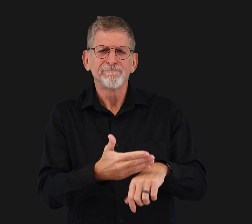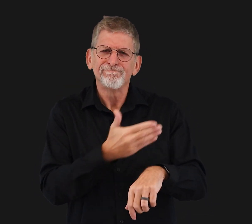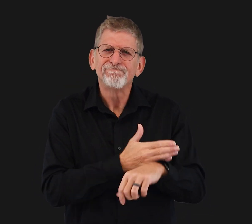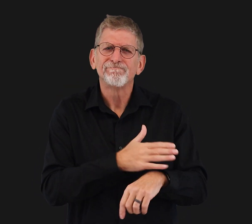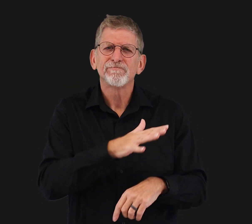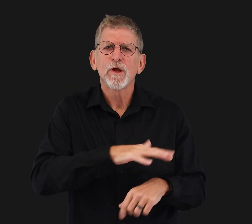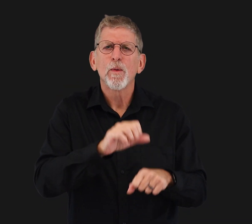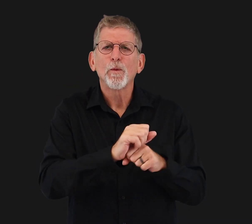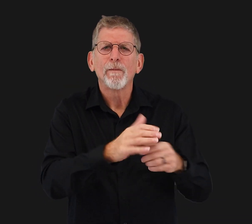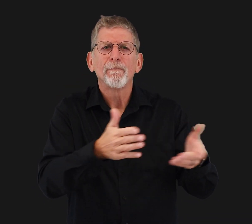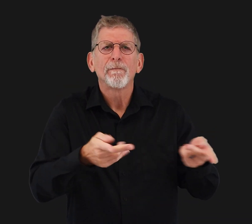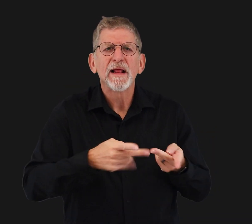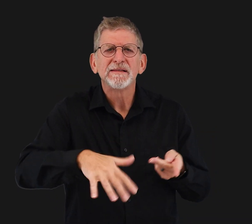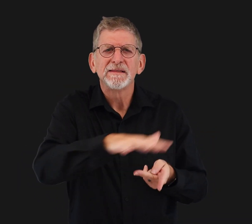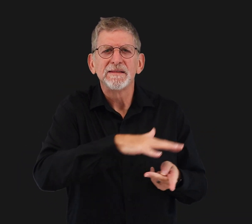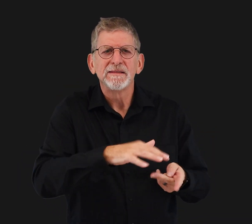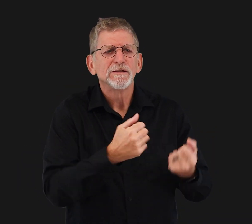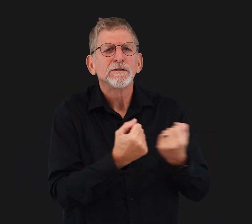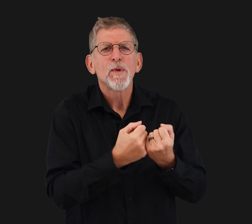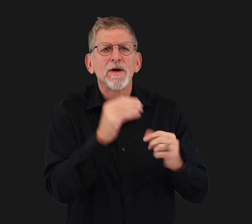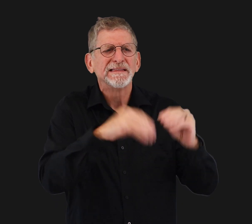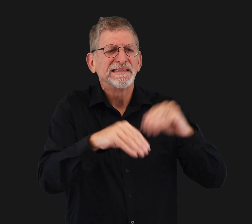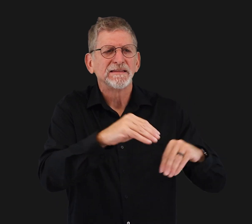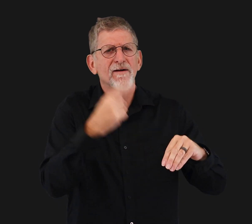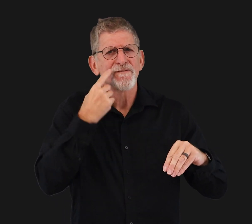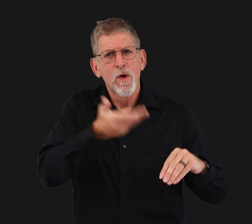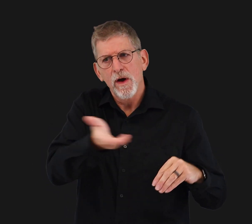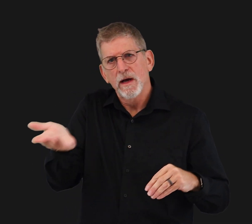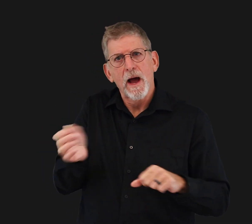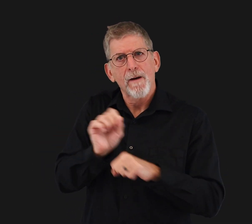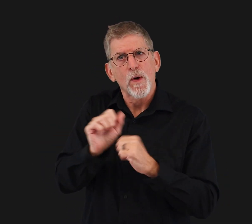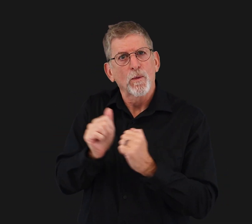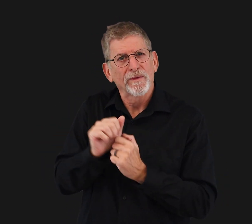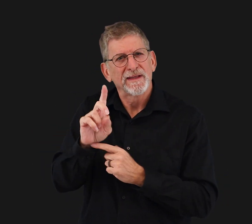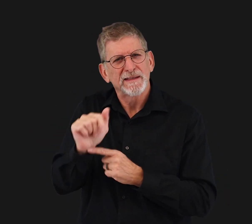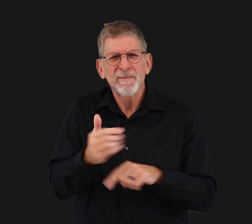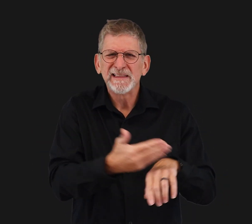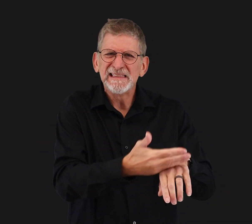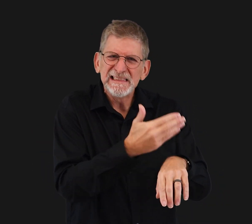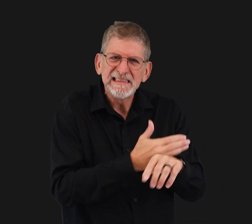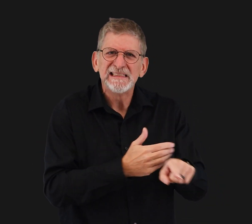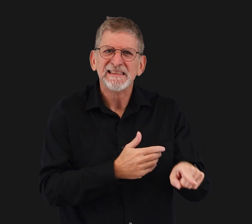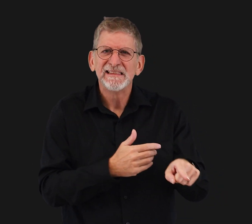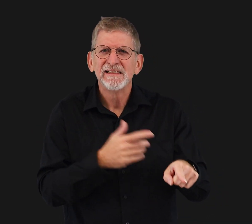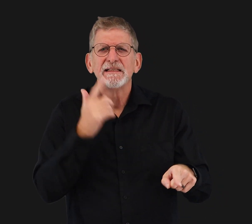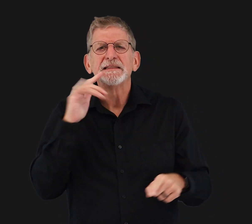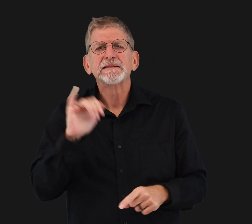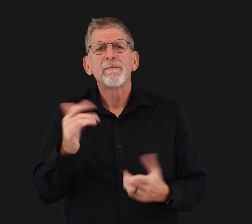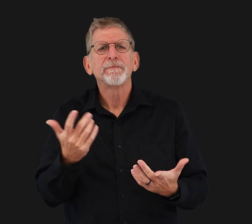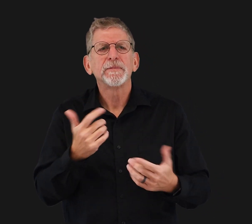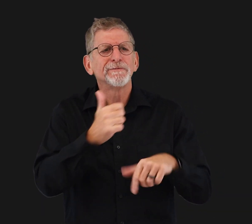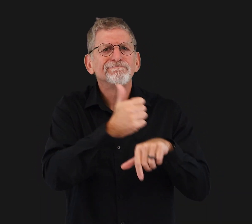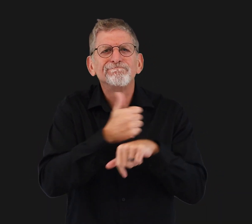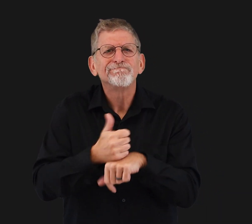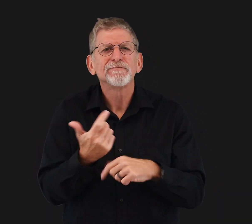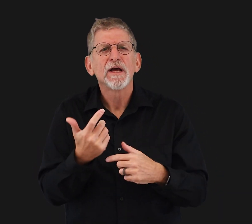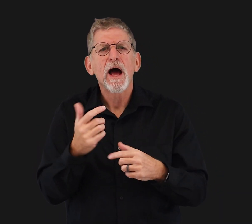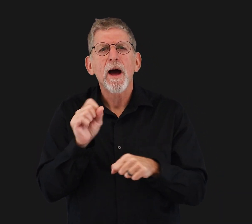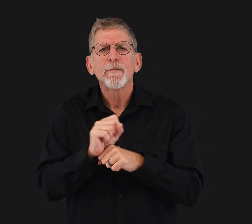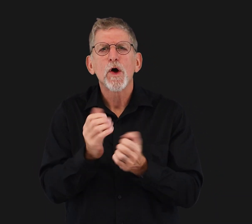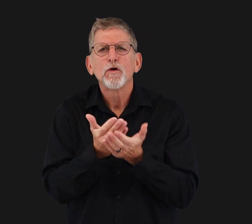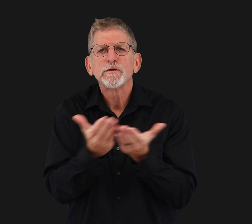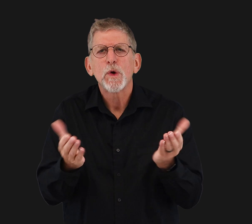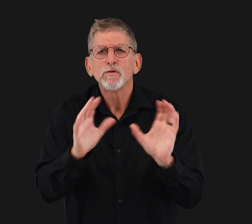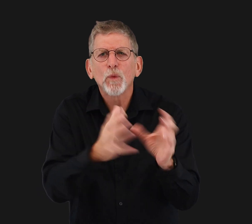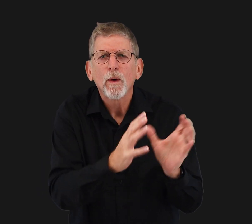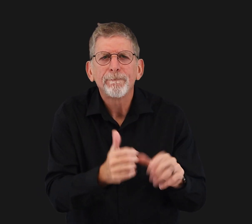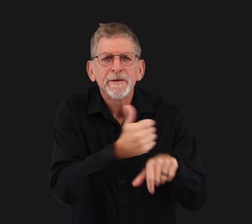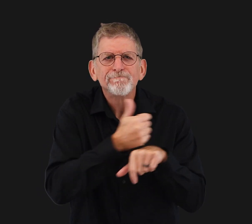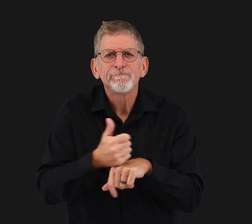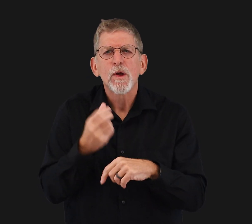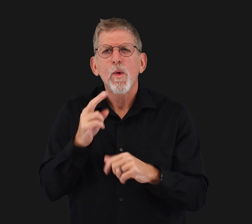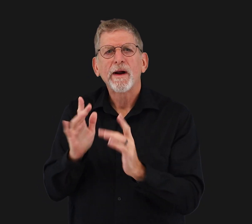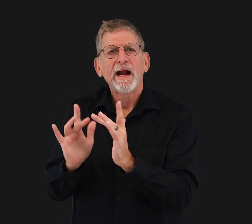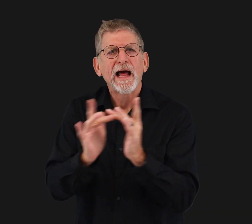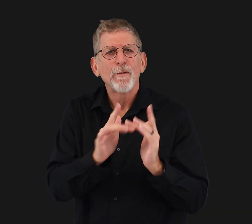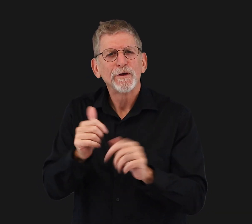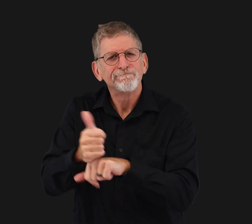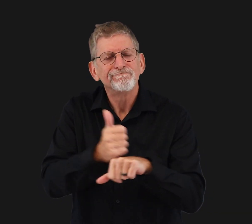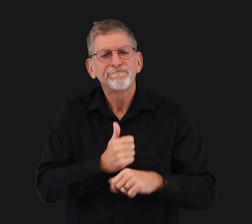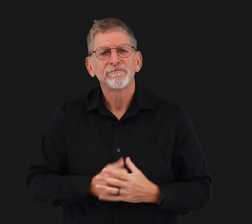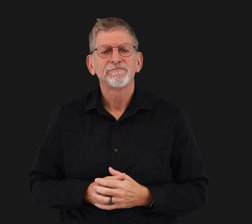• Enhancing workplace supports for employees with disabilities, such as creating employee resource groups or networks